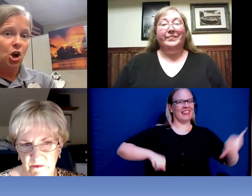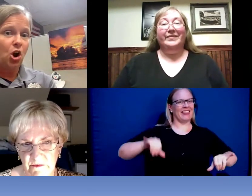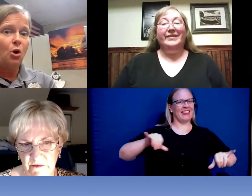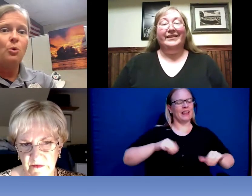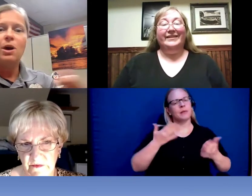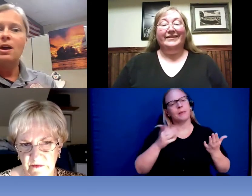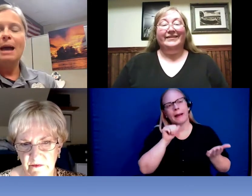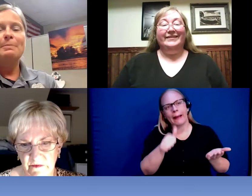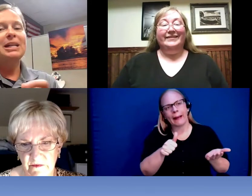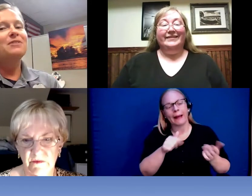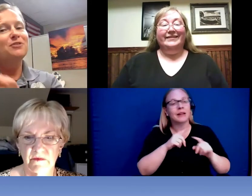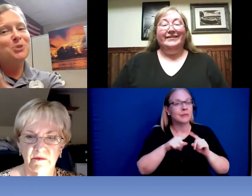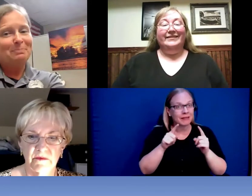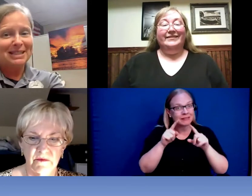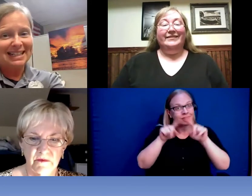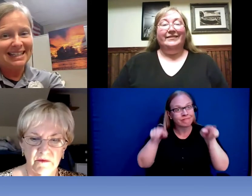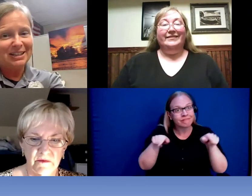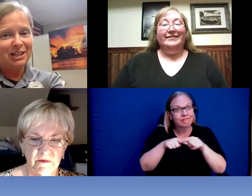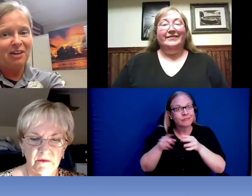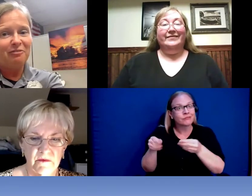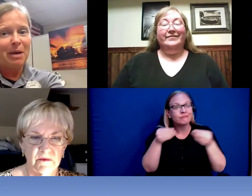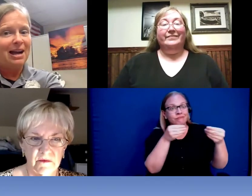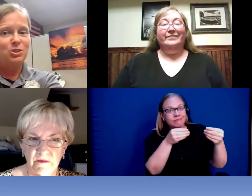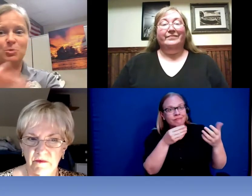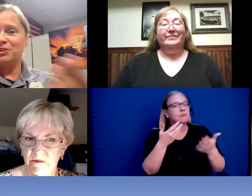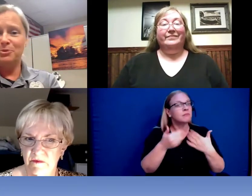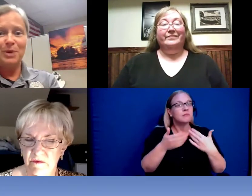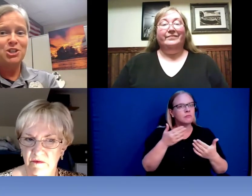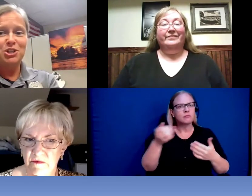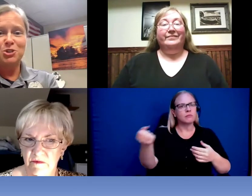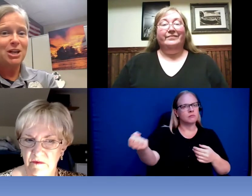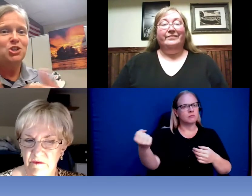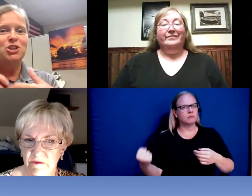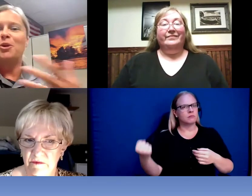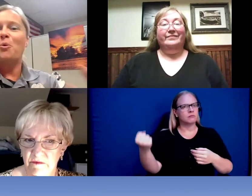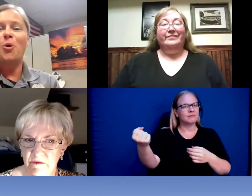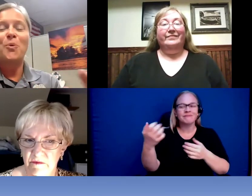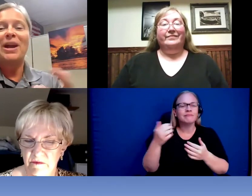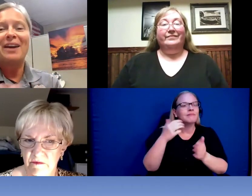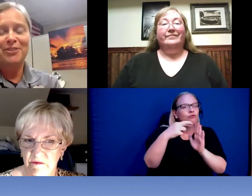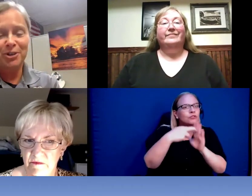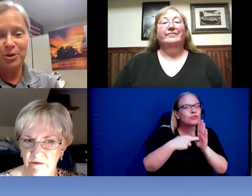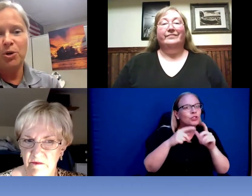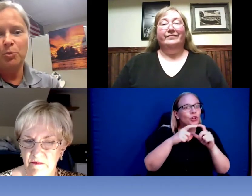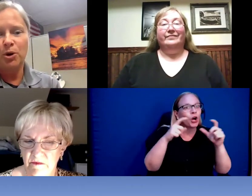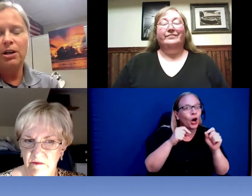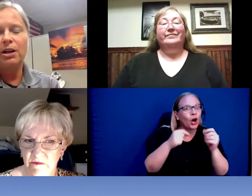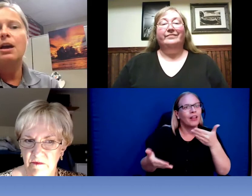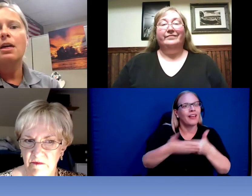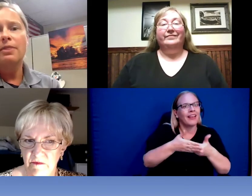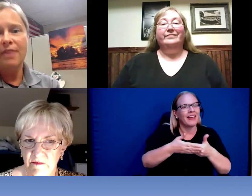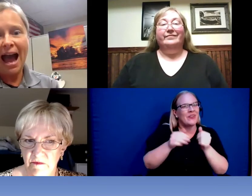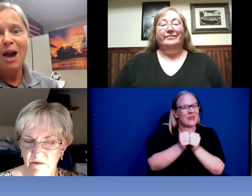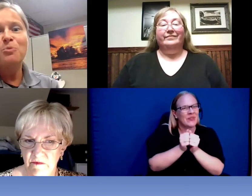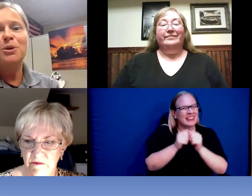. I mean even if you kept it in the glove box with your registration or whatever would work, that